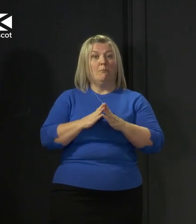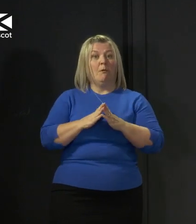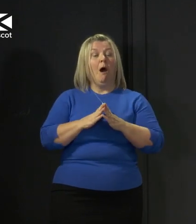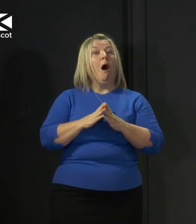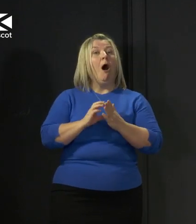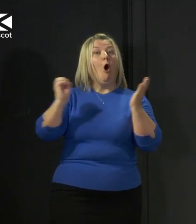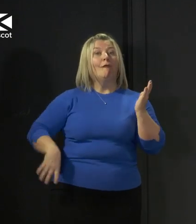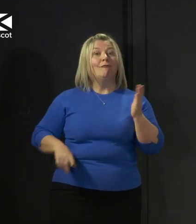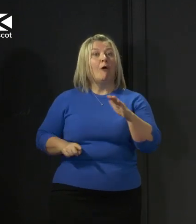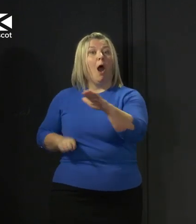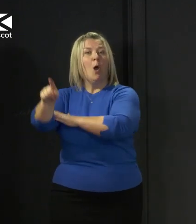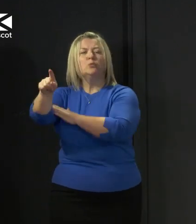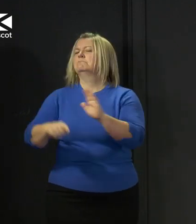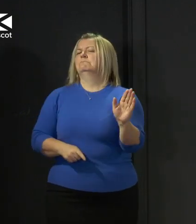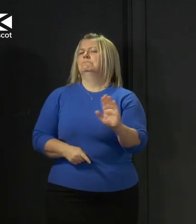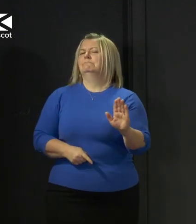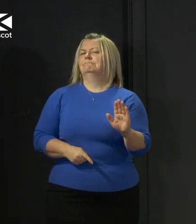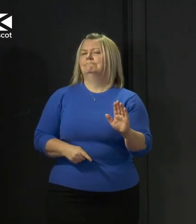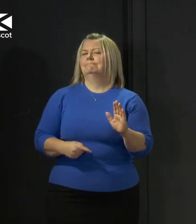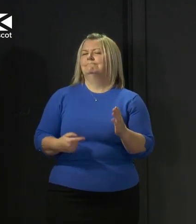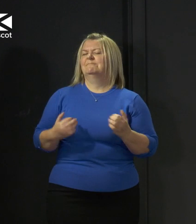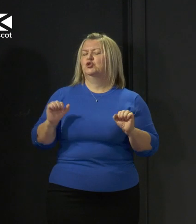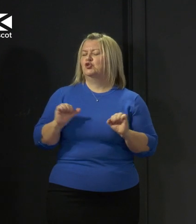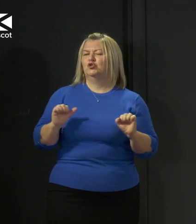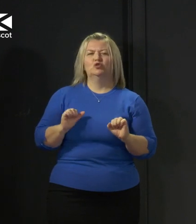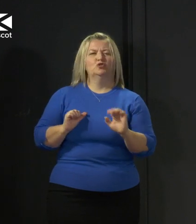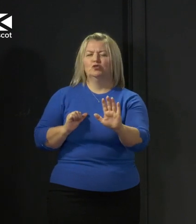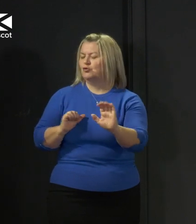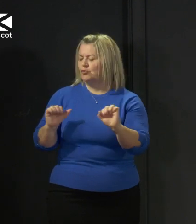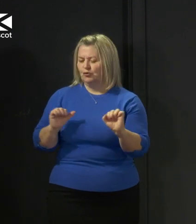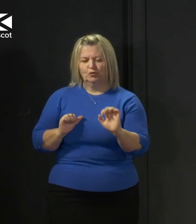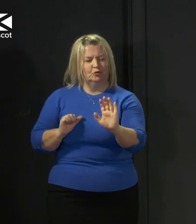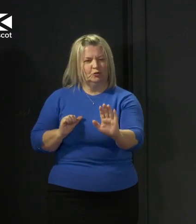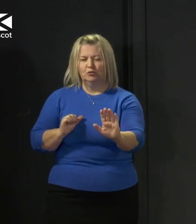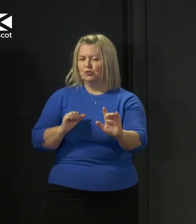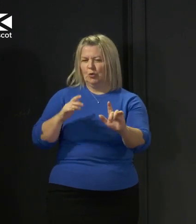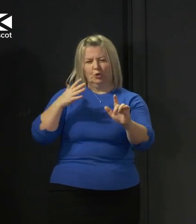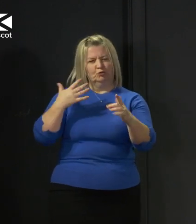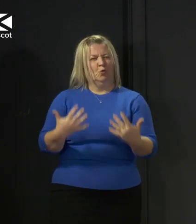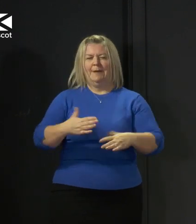to take those decisions in a properly informed way and I will not rush to do